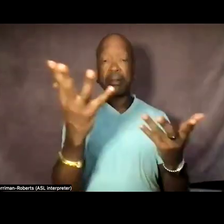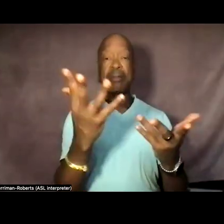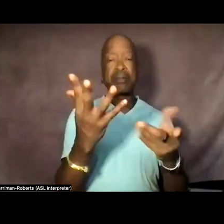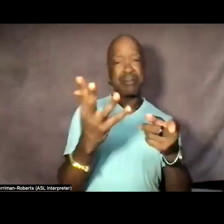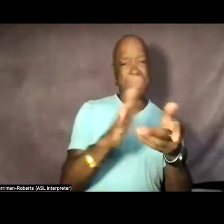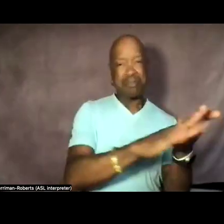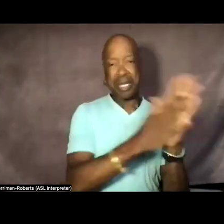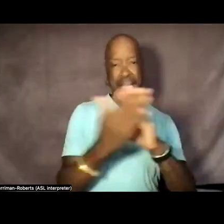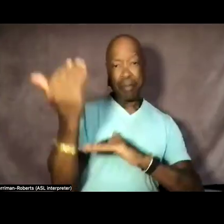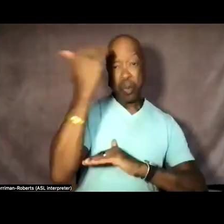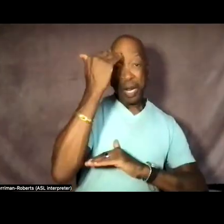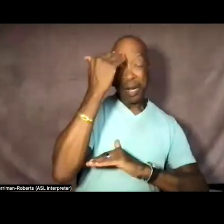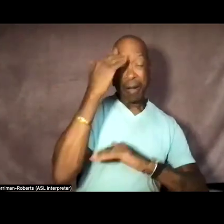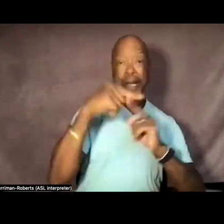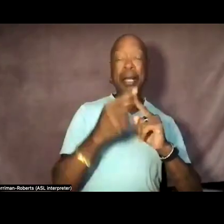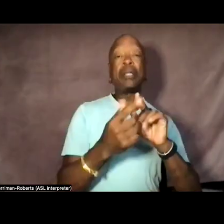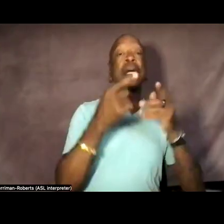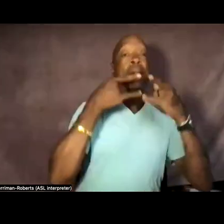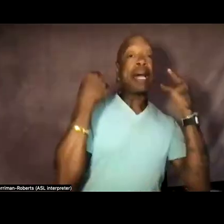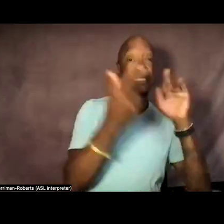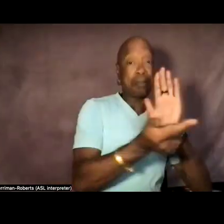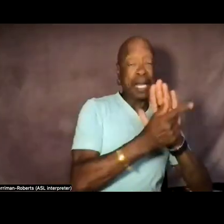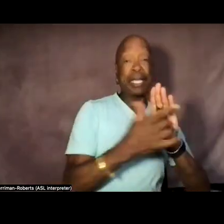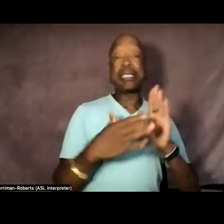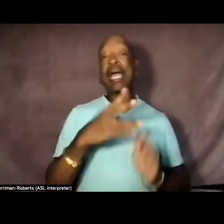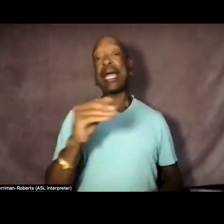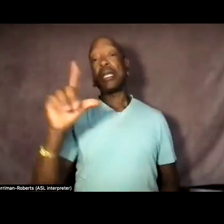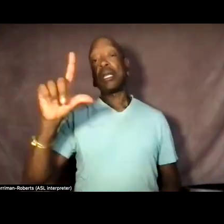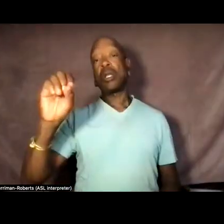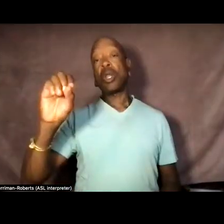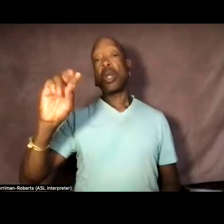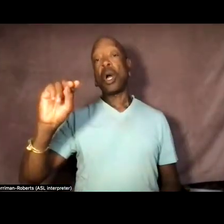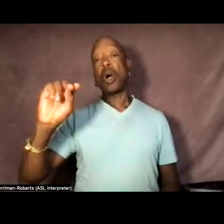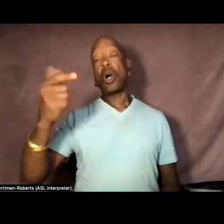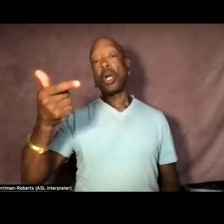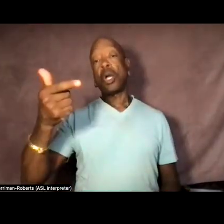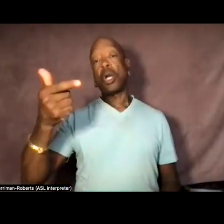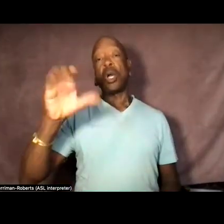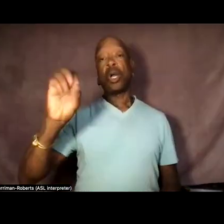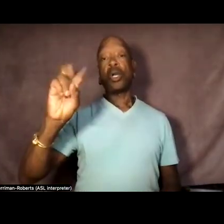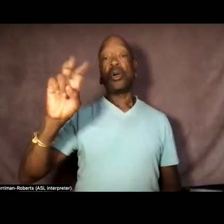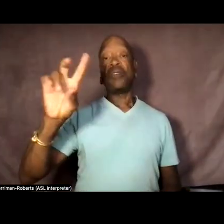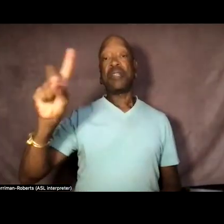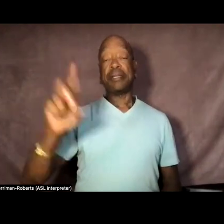and long covid we helped bring to light the issue of harassment towards maskers now to some of our